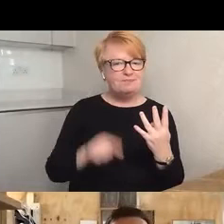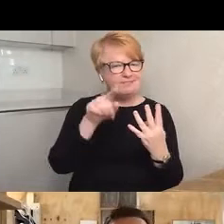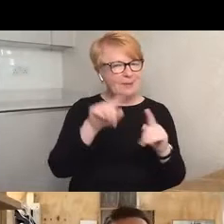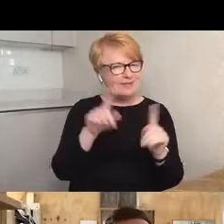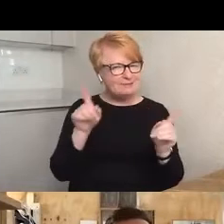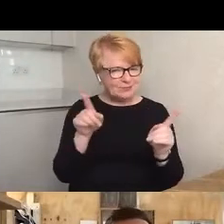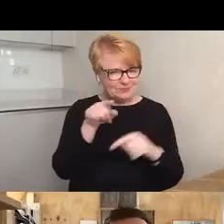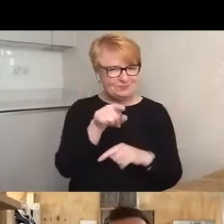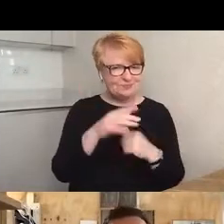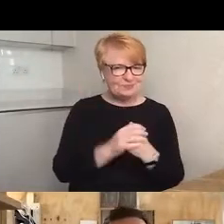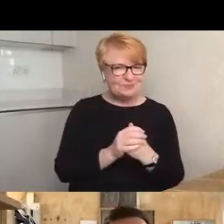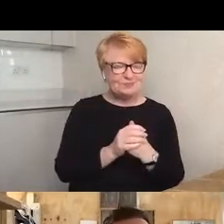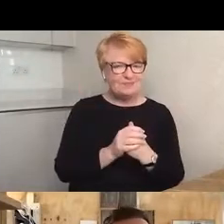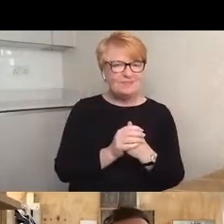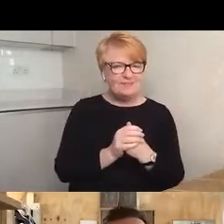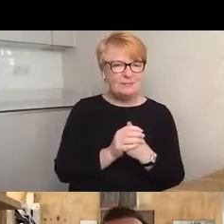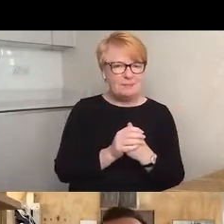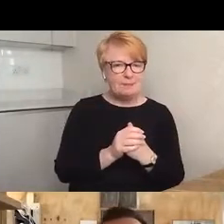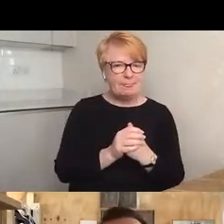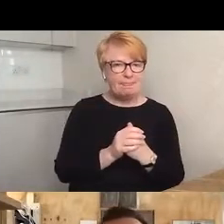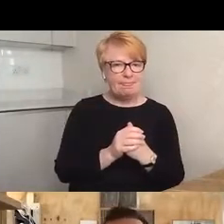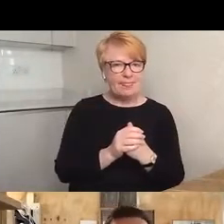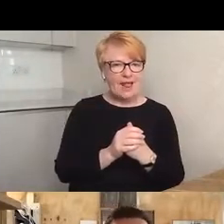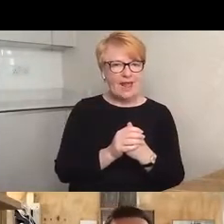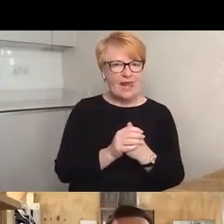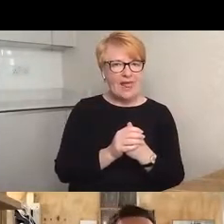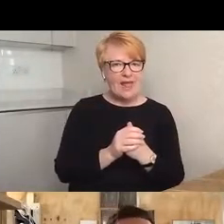and not something you would recognise as social practice in its form.